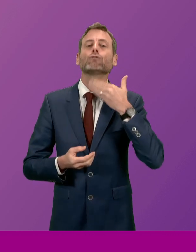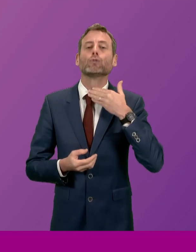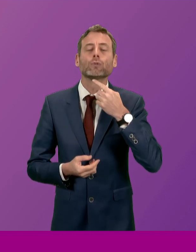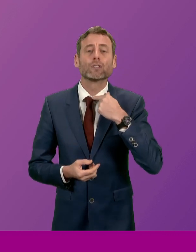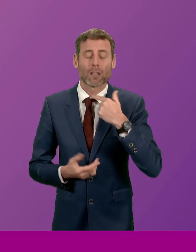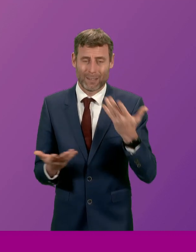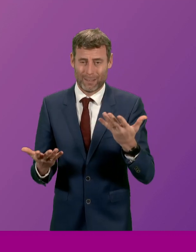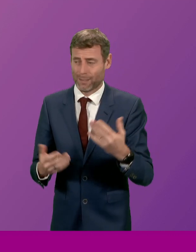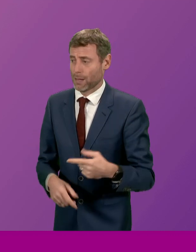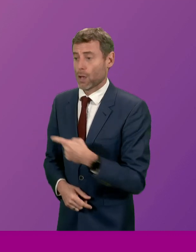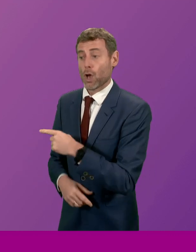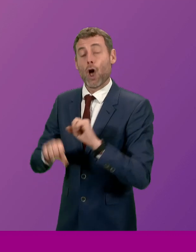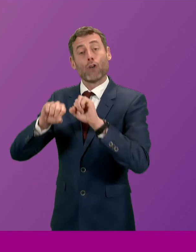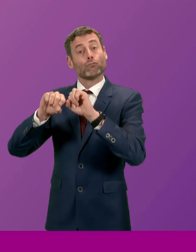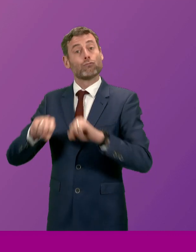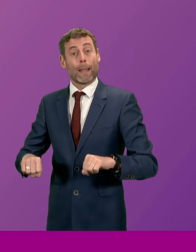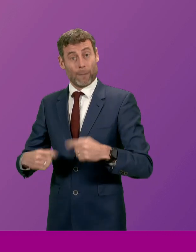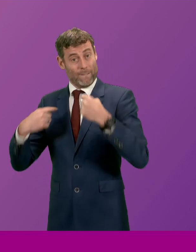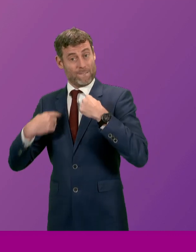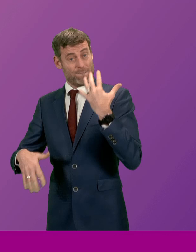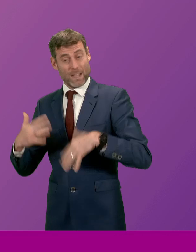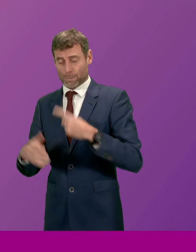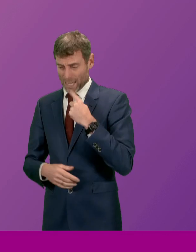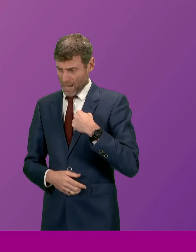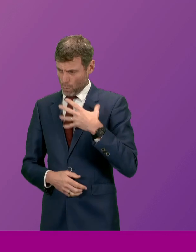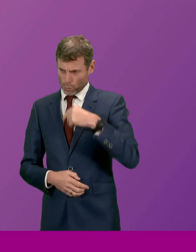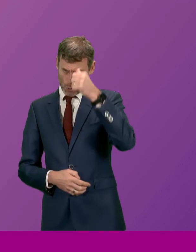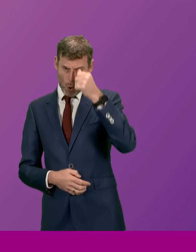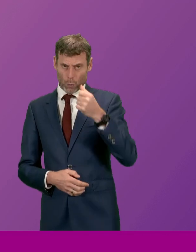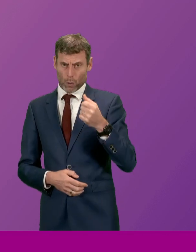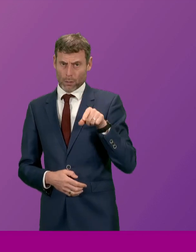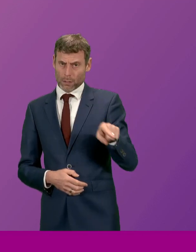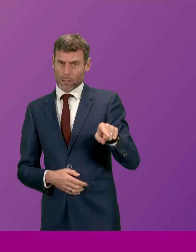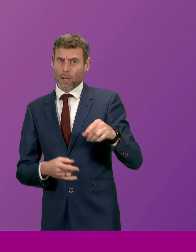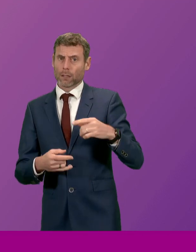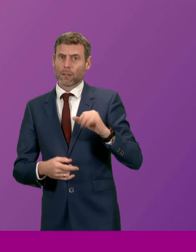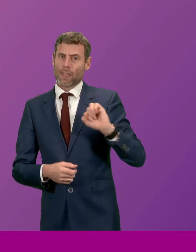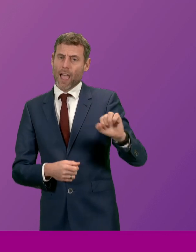for wanting to know the sex of their counsellor. Scotland’s public services waste too much time,